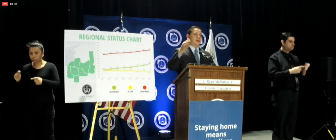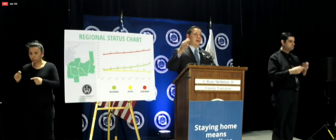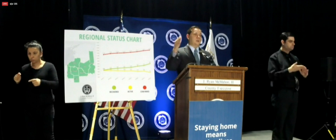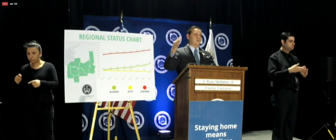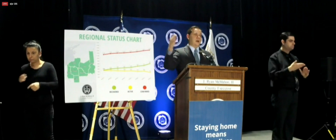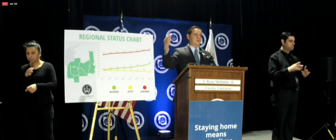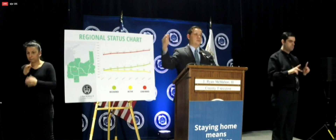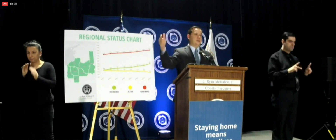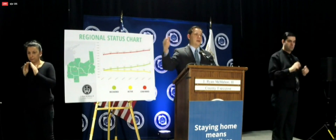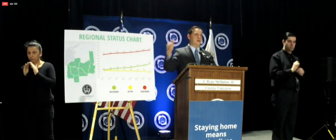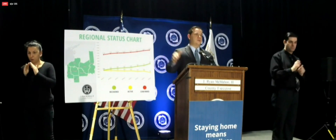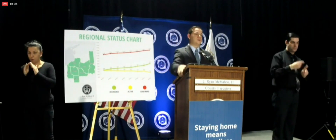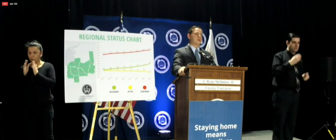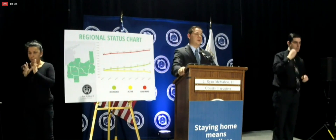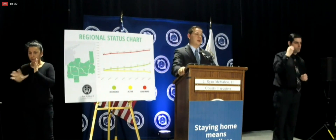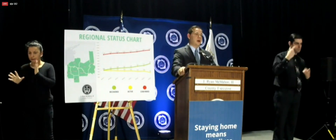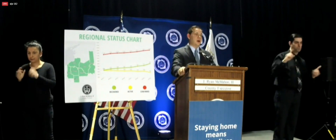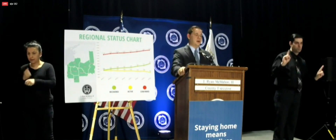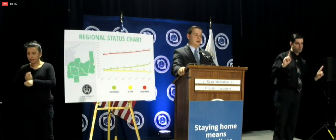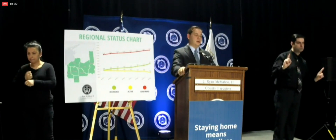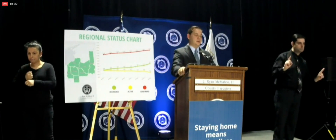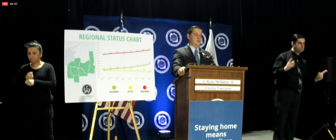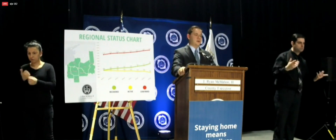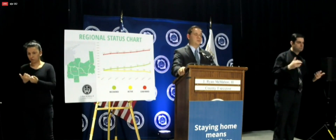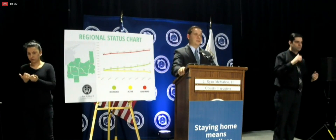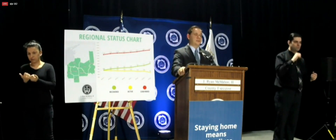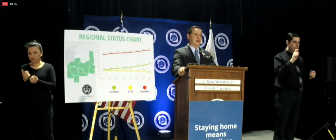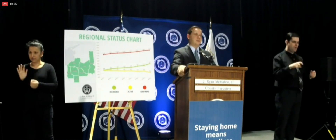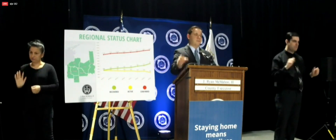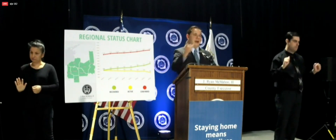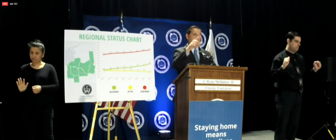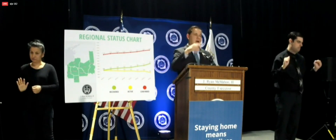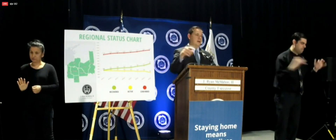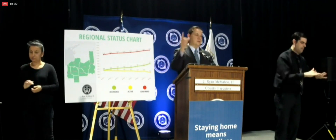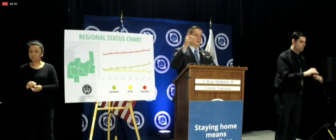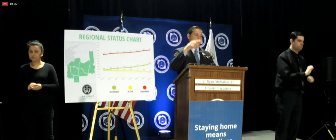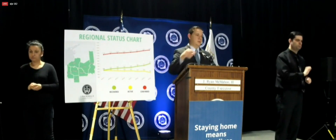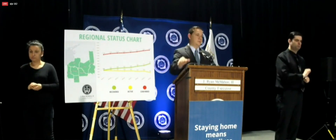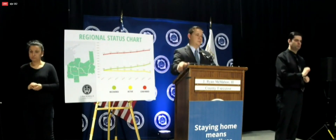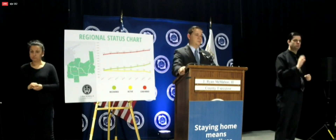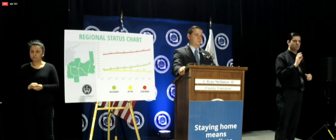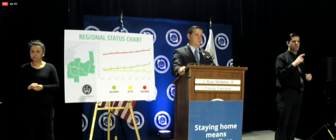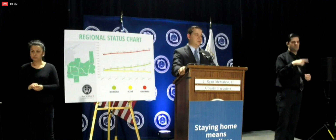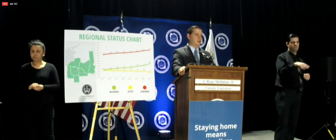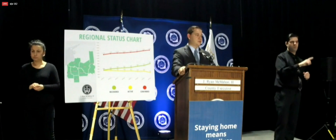PEOPLE WHY WOULDN'T YOU DO THAT AS LONG AS YOU CAN UNTIL YOU KNOW, AND YOU SEE HOW THIS VIRUS BEHAVES.